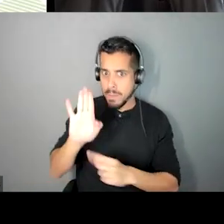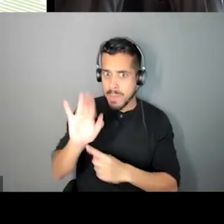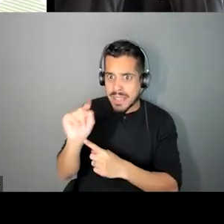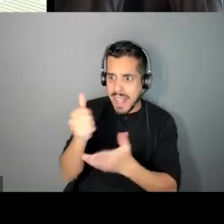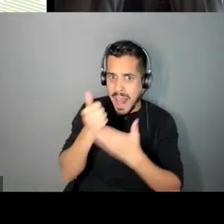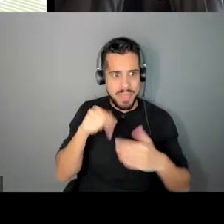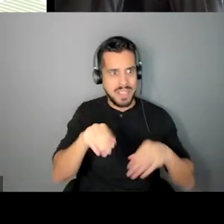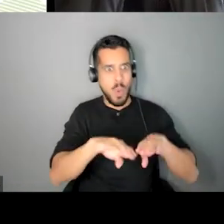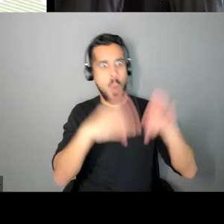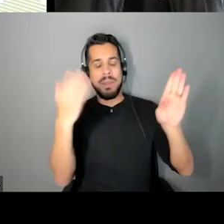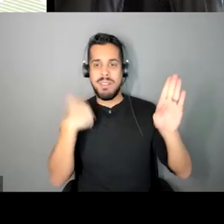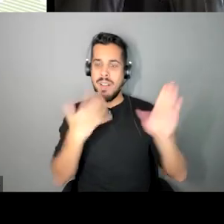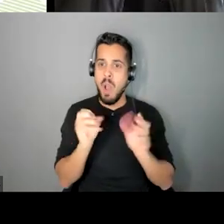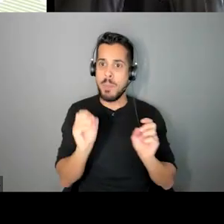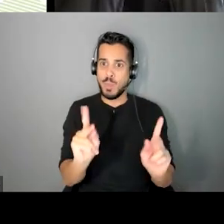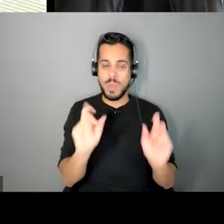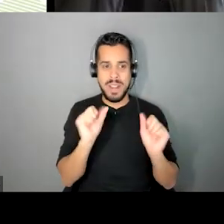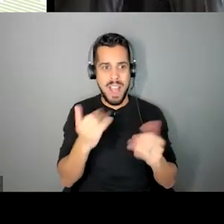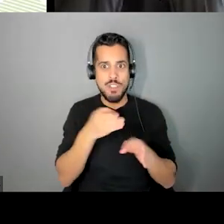and building a fulfilling career and a future for my family.